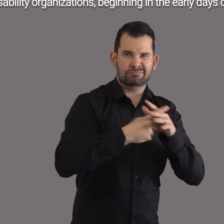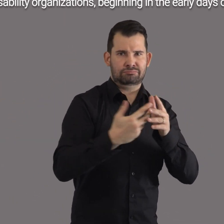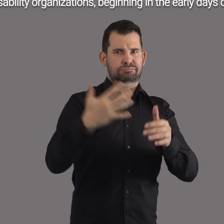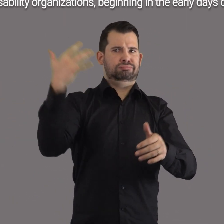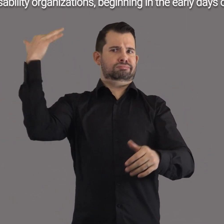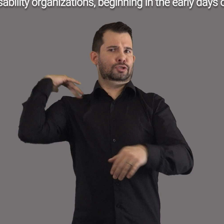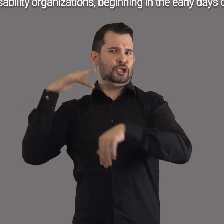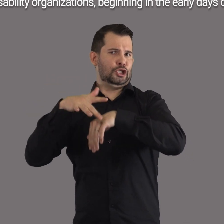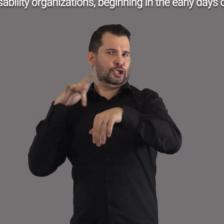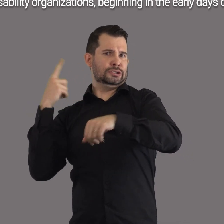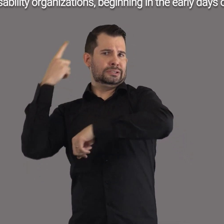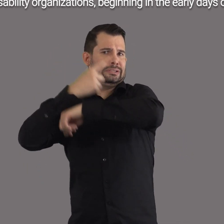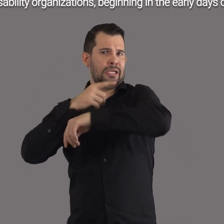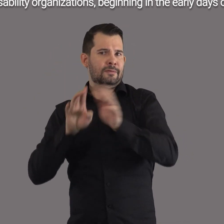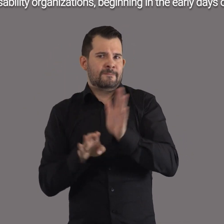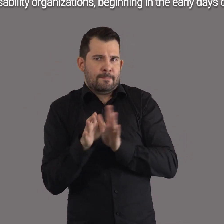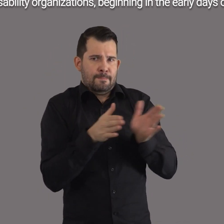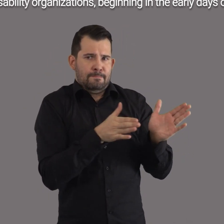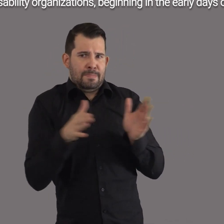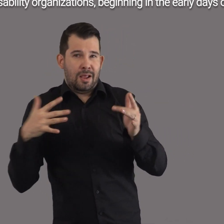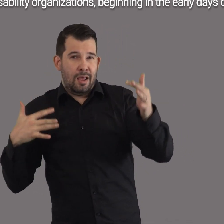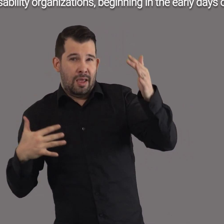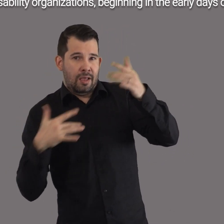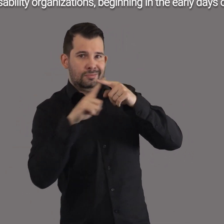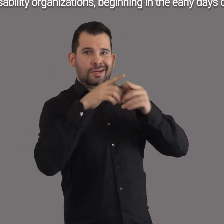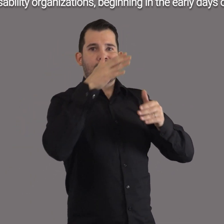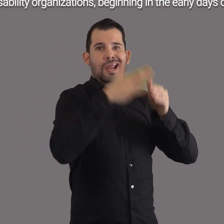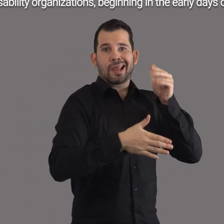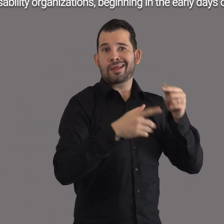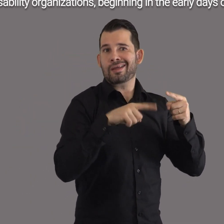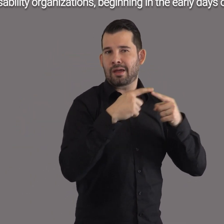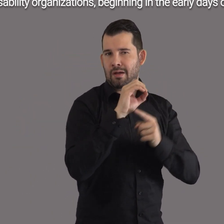disabilities, and disability organizations, beginning in the early days of developing our